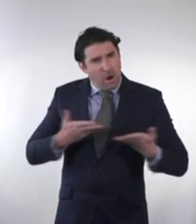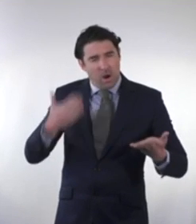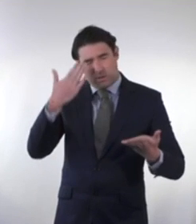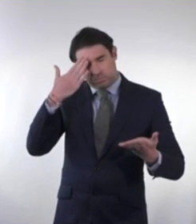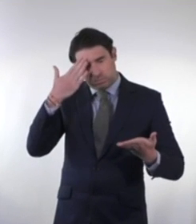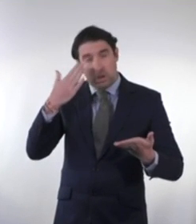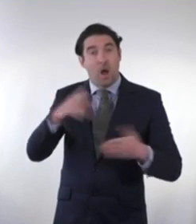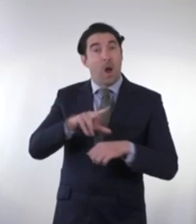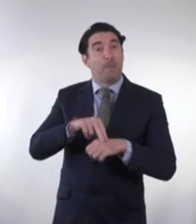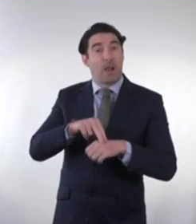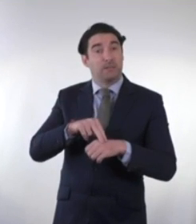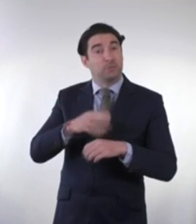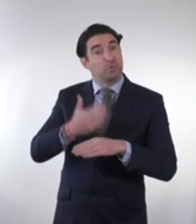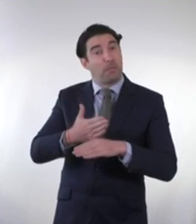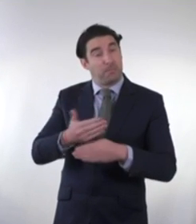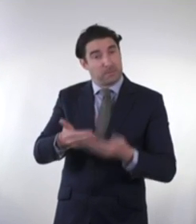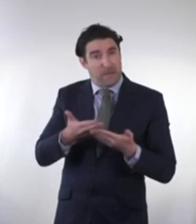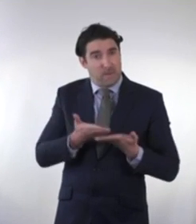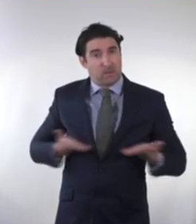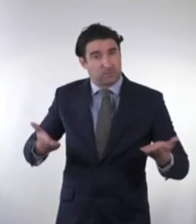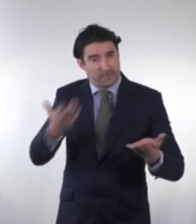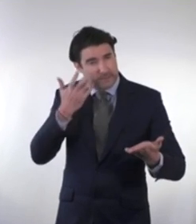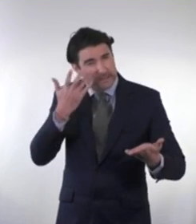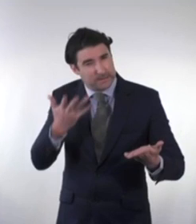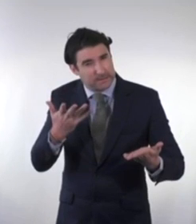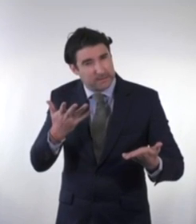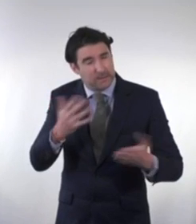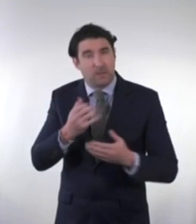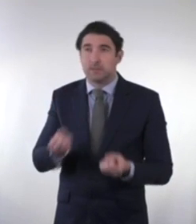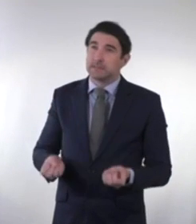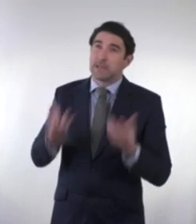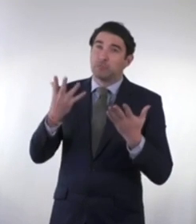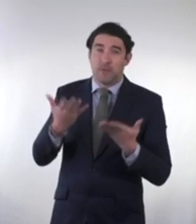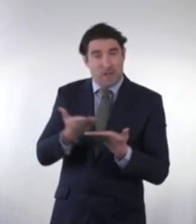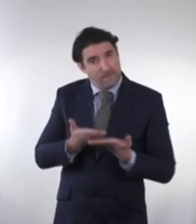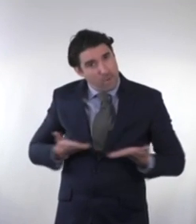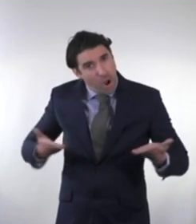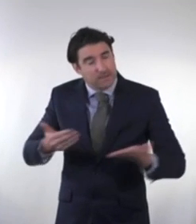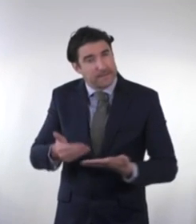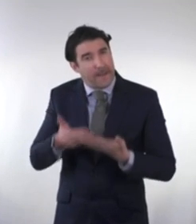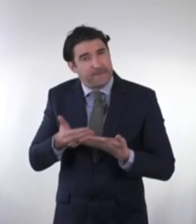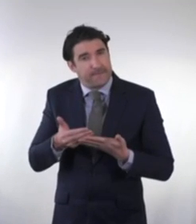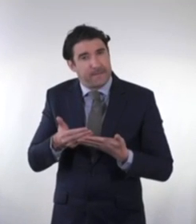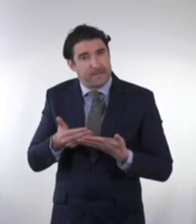backbone of our country—is sustainable and minimises the impact on our communities? The Prime Minister My hon. Friend is absolutely spot on.